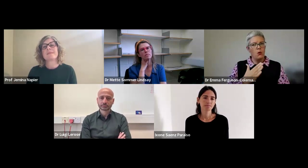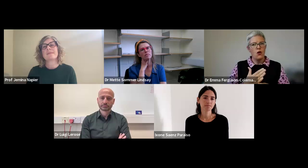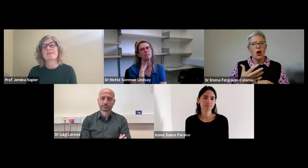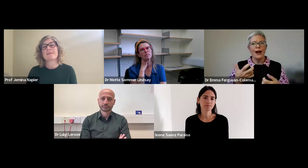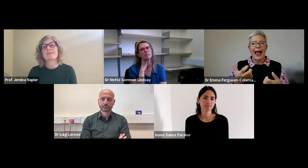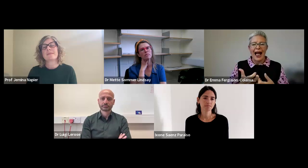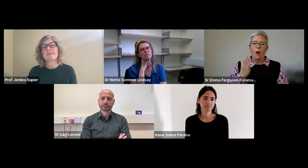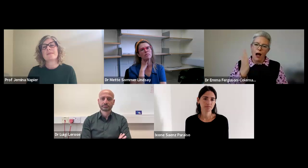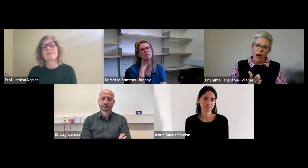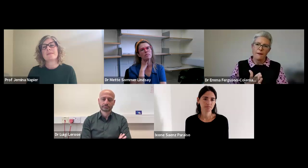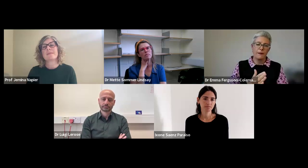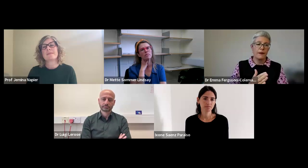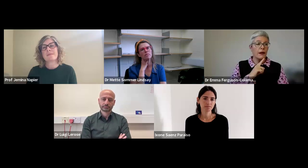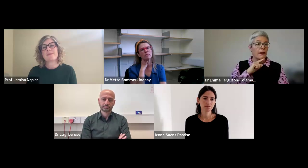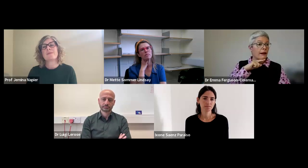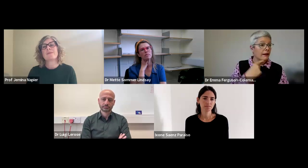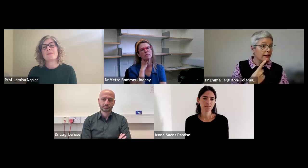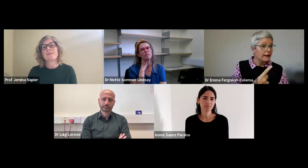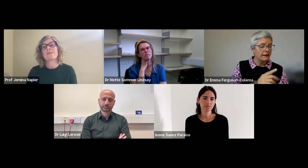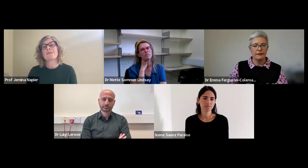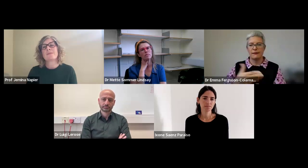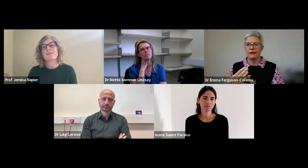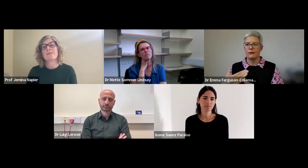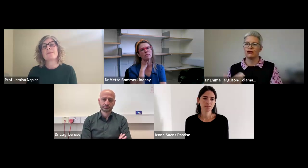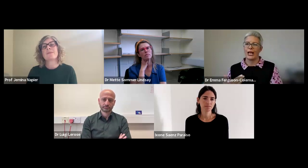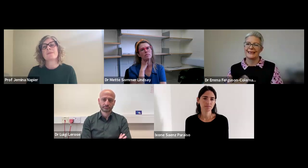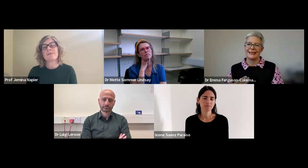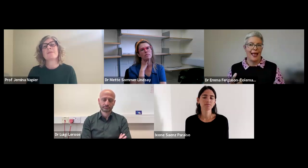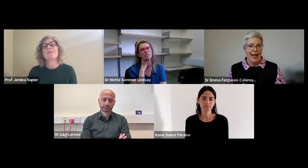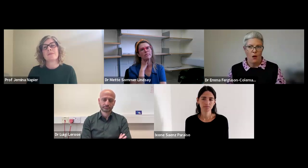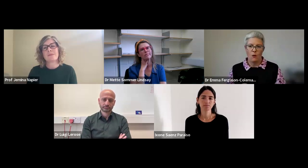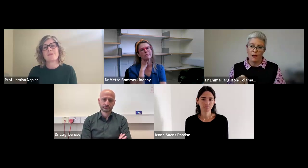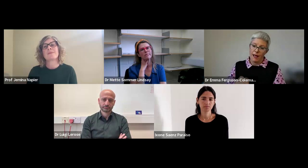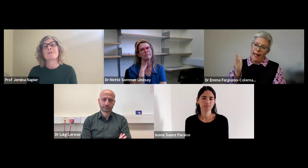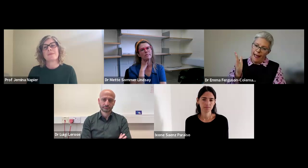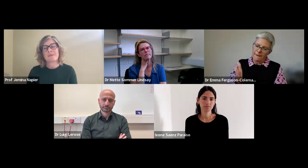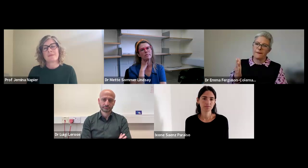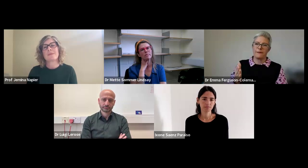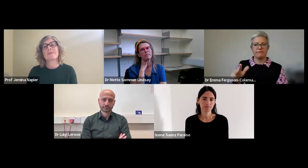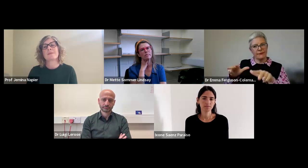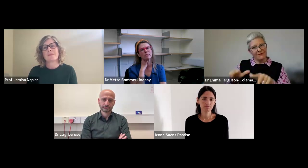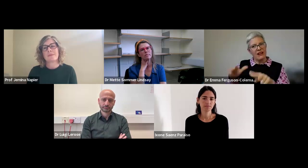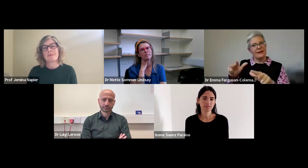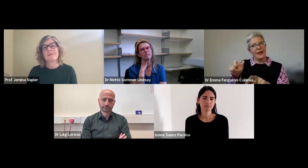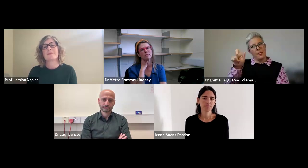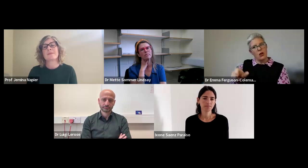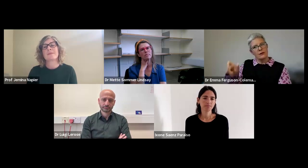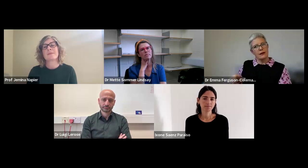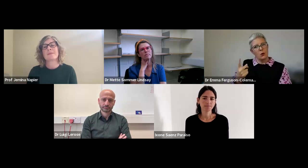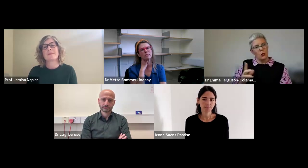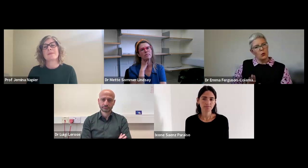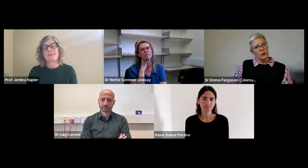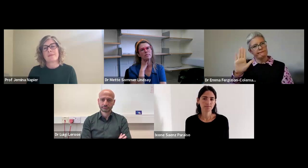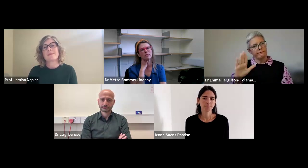that there needs to be more work on how the talk is translated practically and